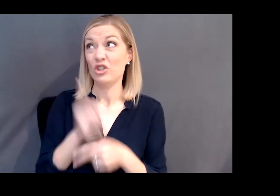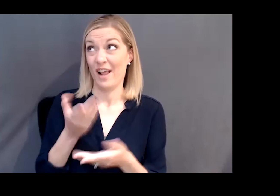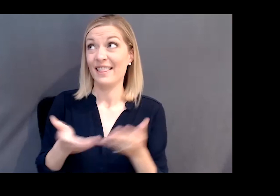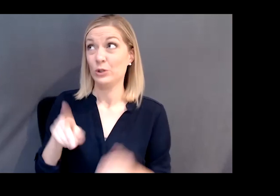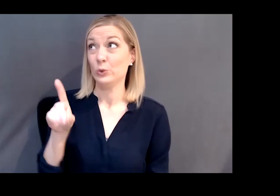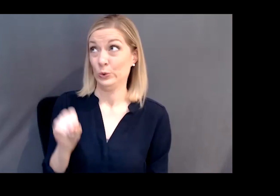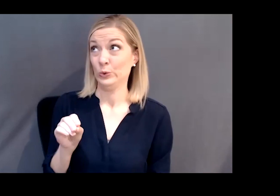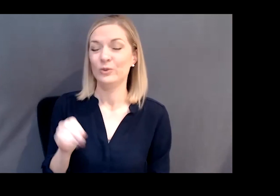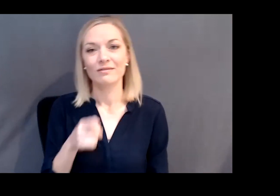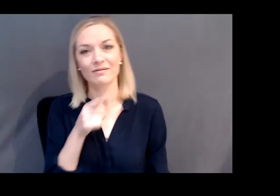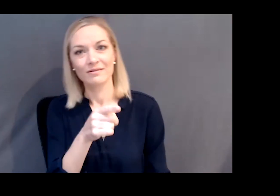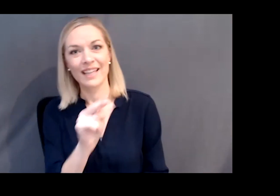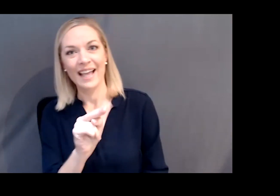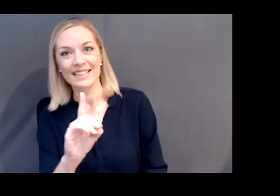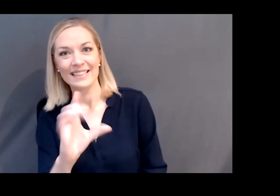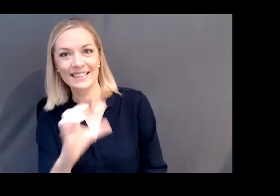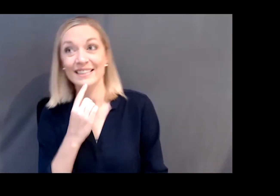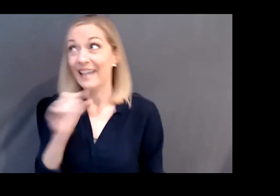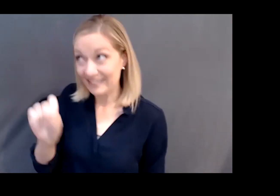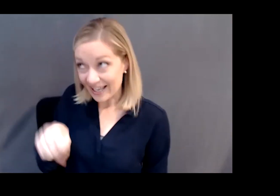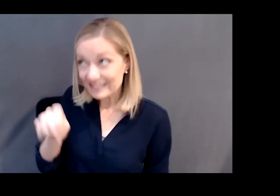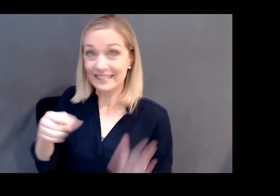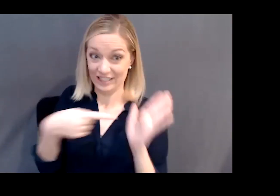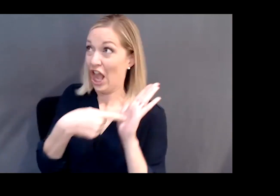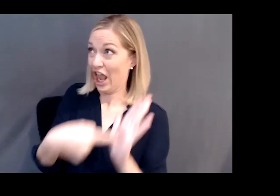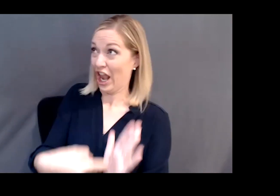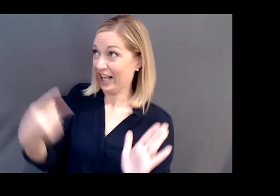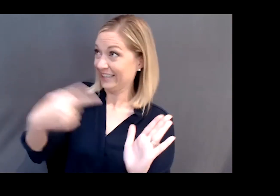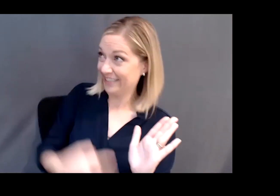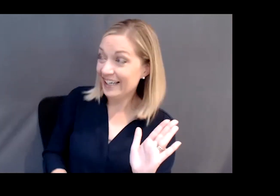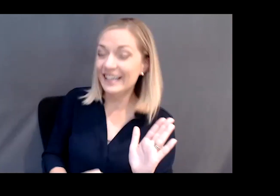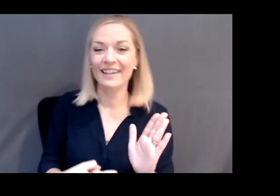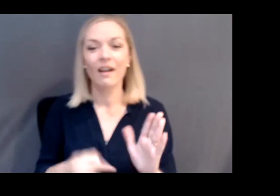telling them I think this is the right thing to do, but a national center backing my recommendations.